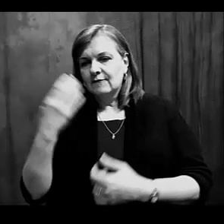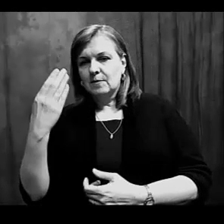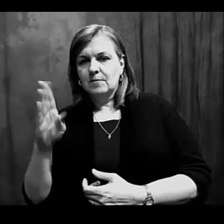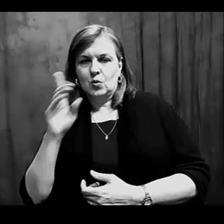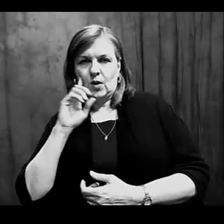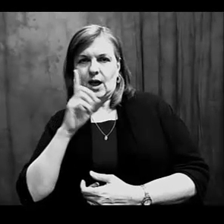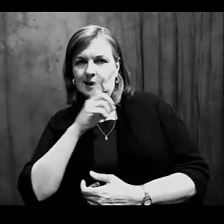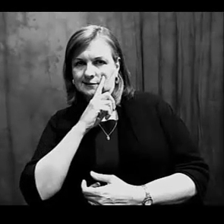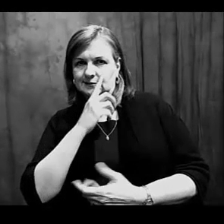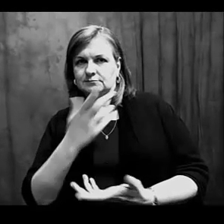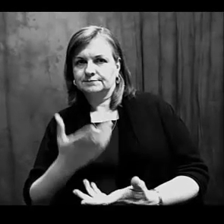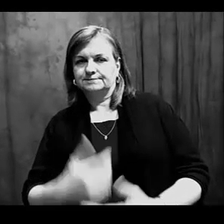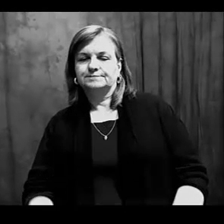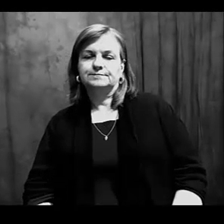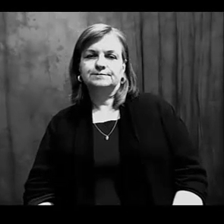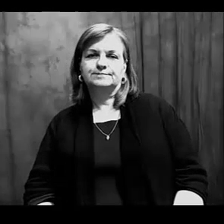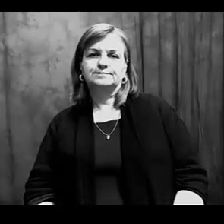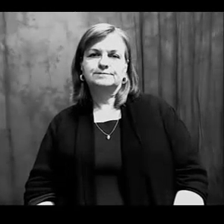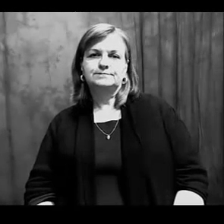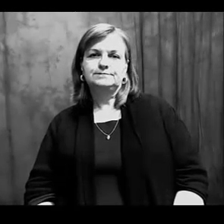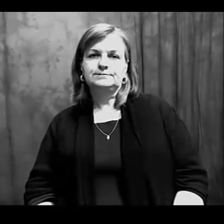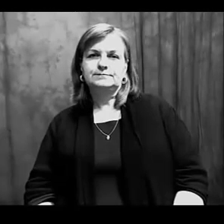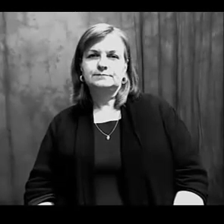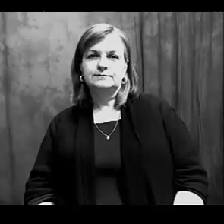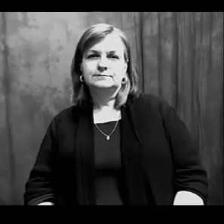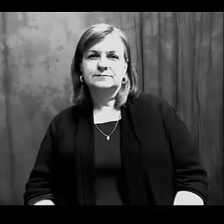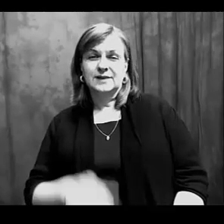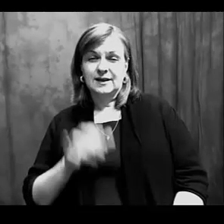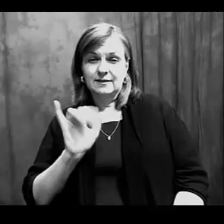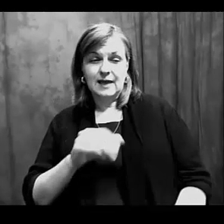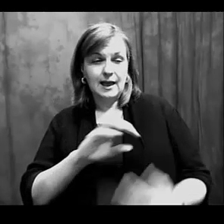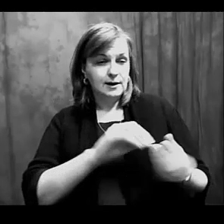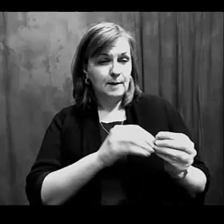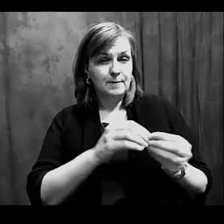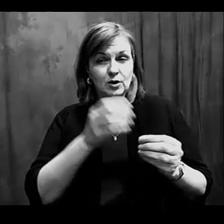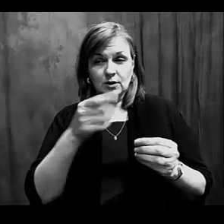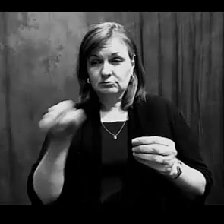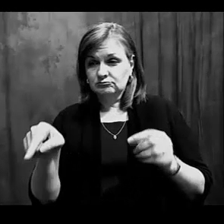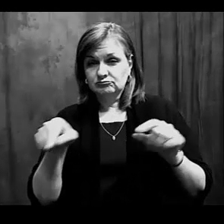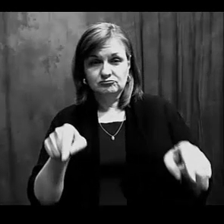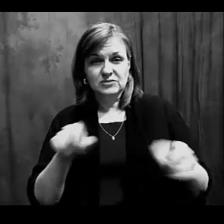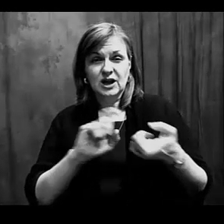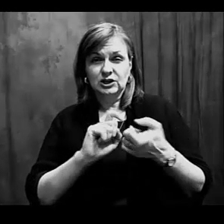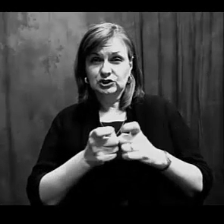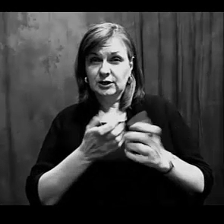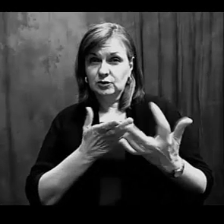individuals and the human population with blue eyes. does this change over time?